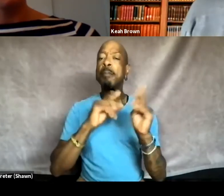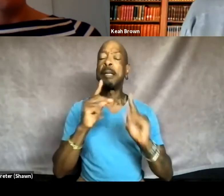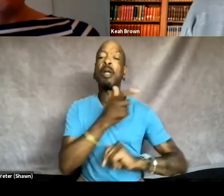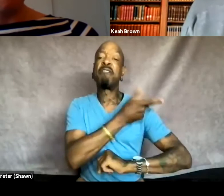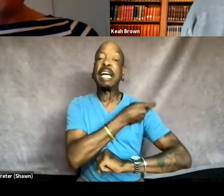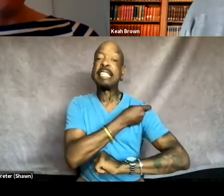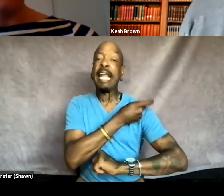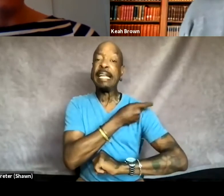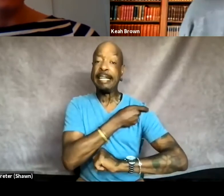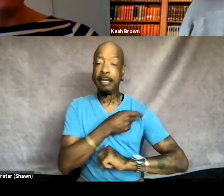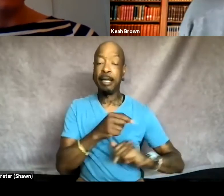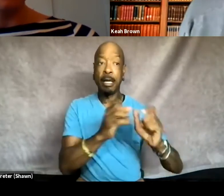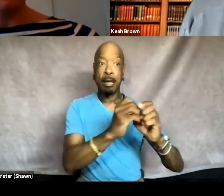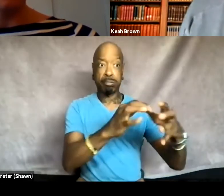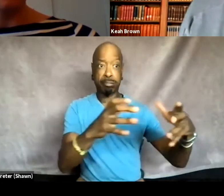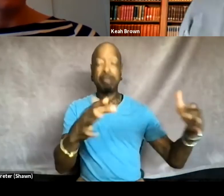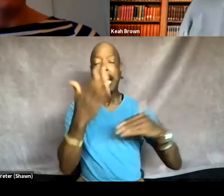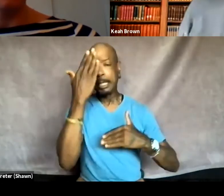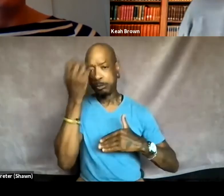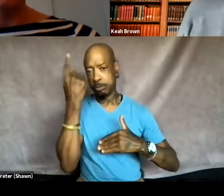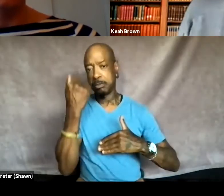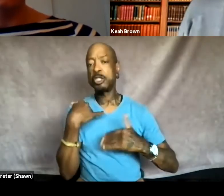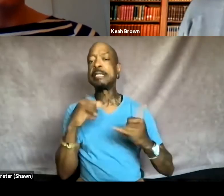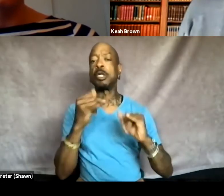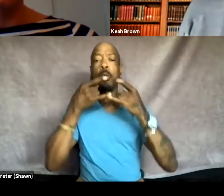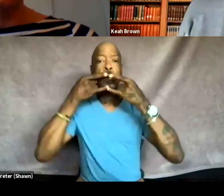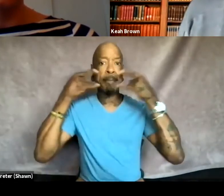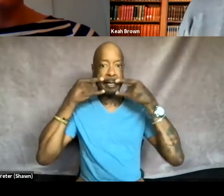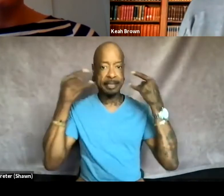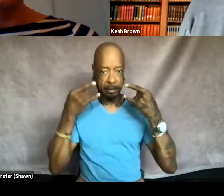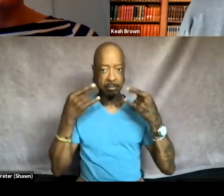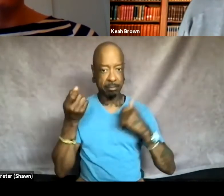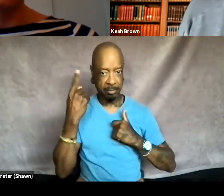we should still be wearing the mask and everything I find that, like the thing thatIi'm looking